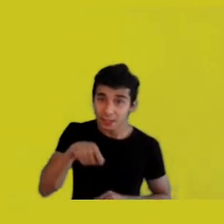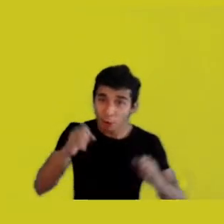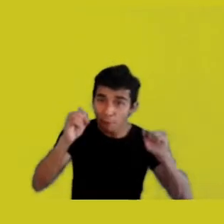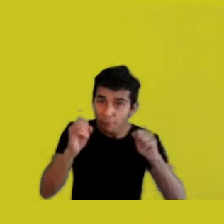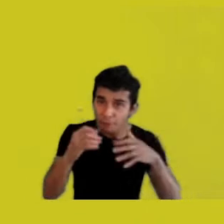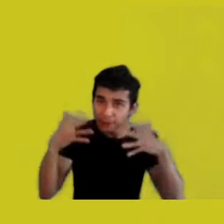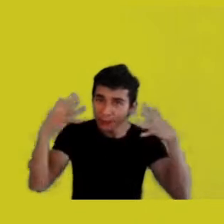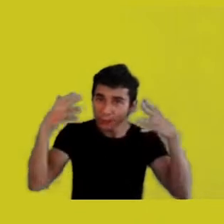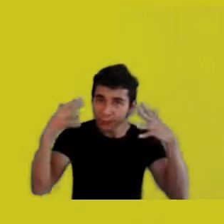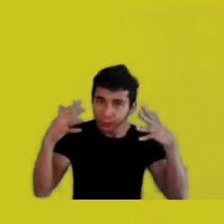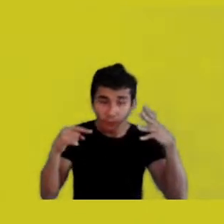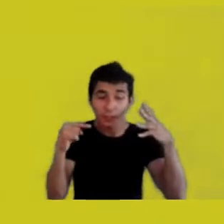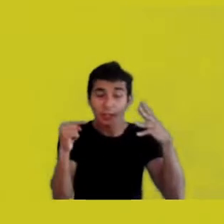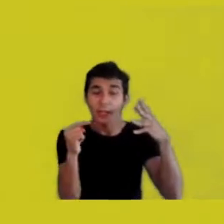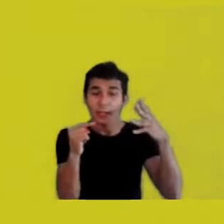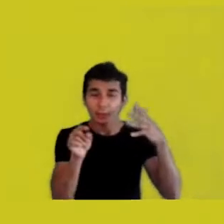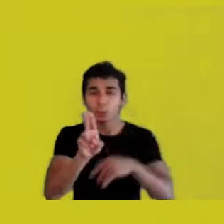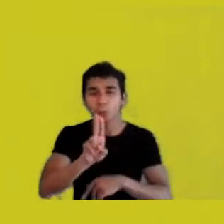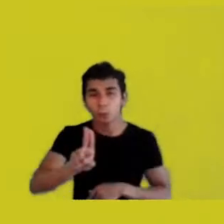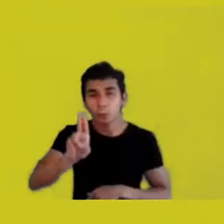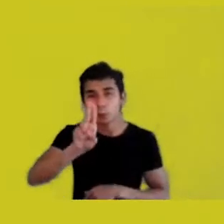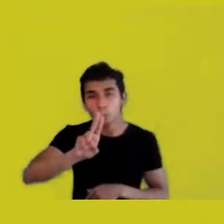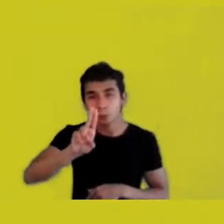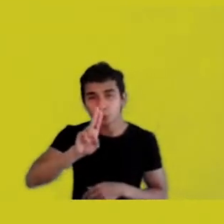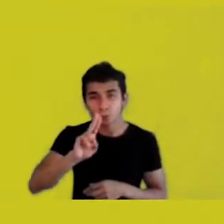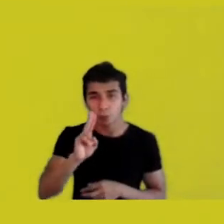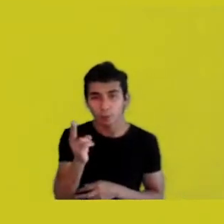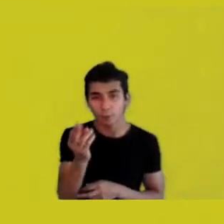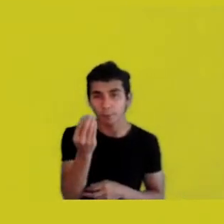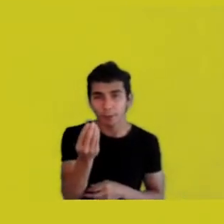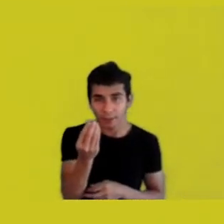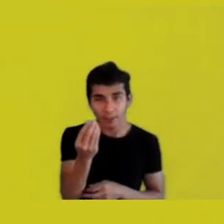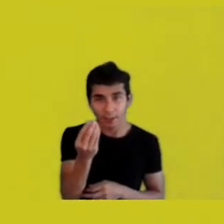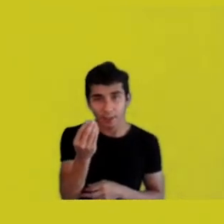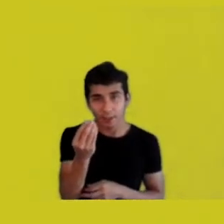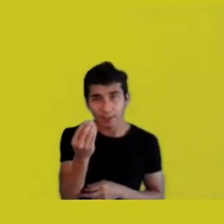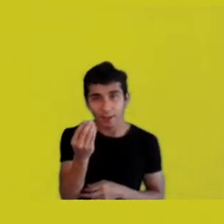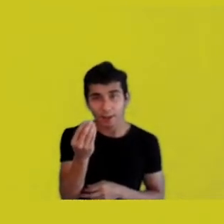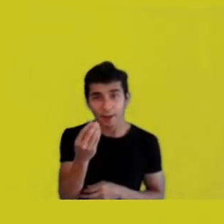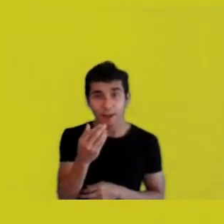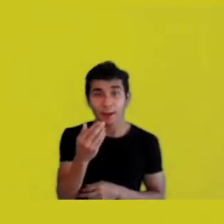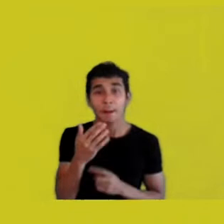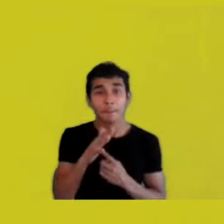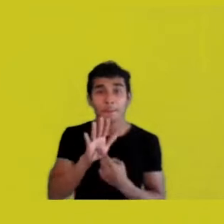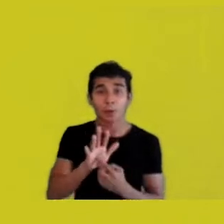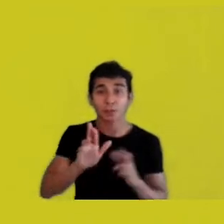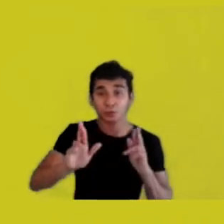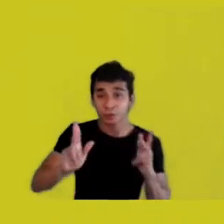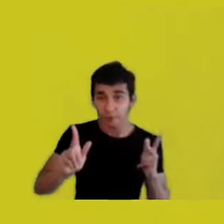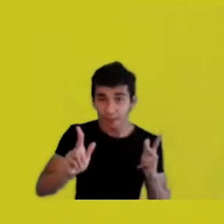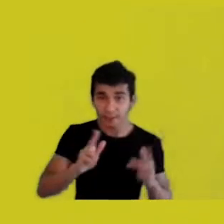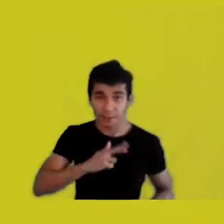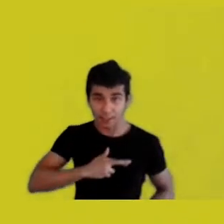to distinguish authentic, official religions, or religion,